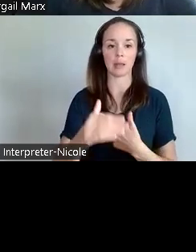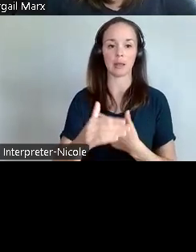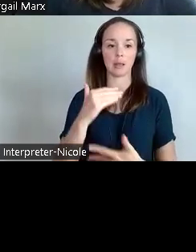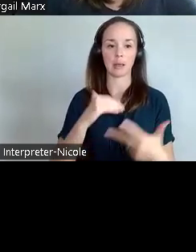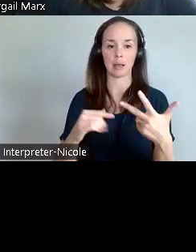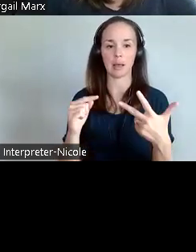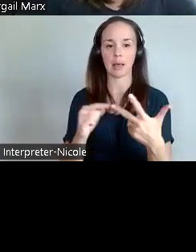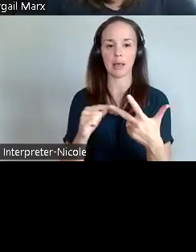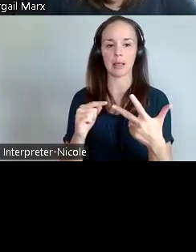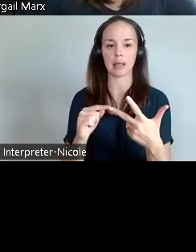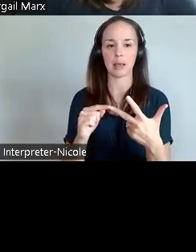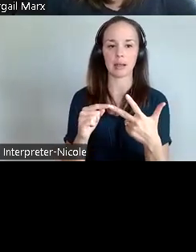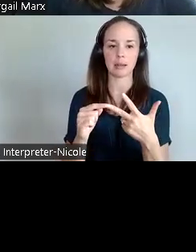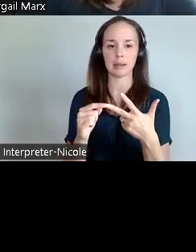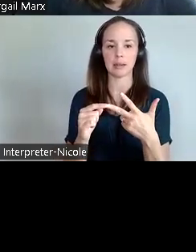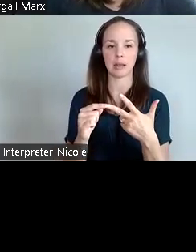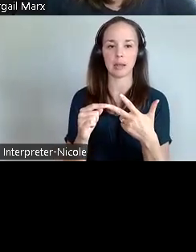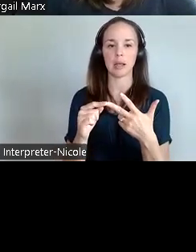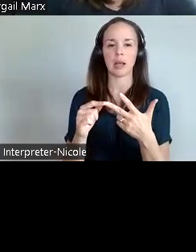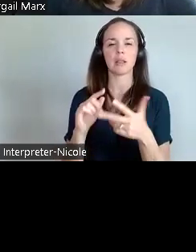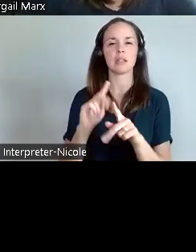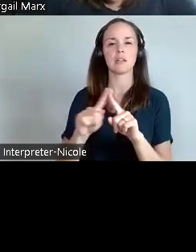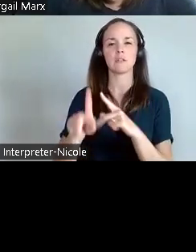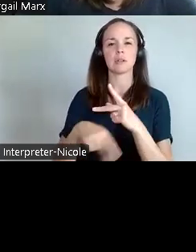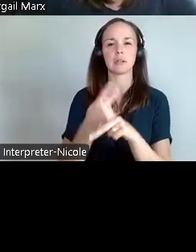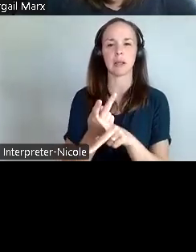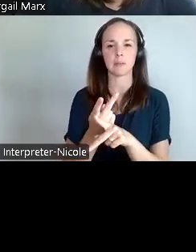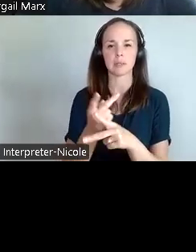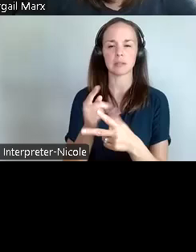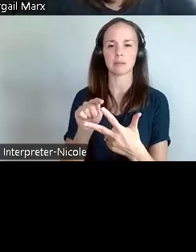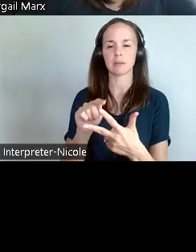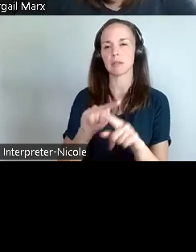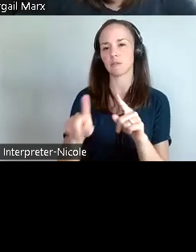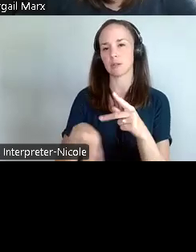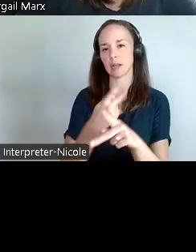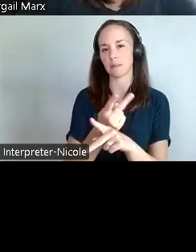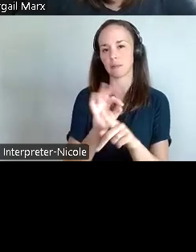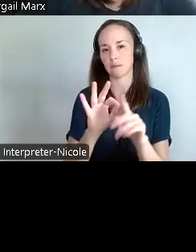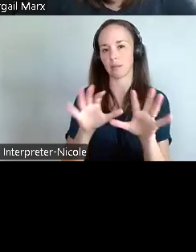the classifications of AAC technology and really kind of focus more on what the speech